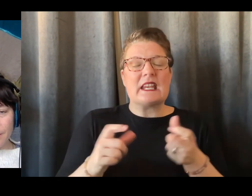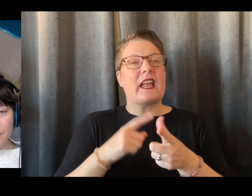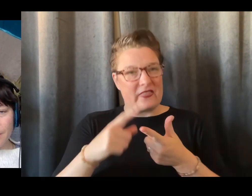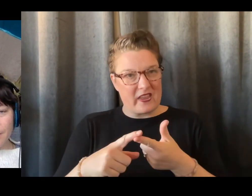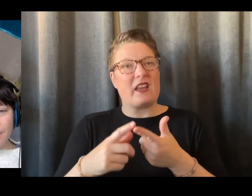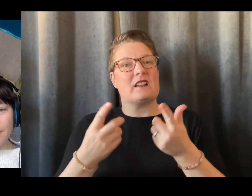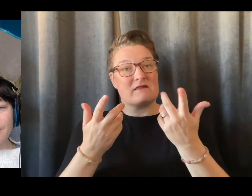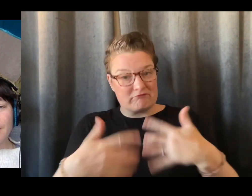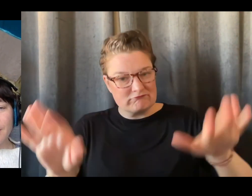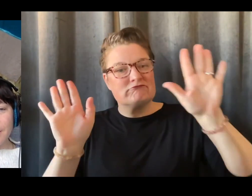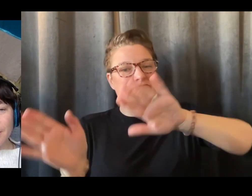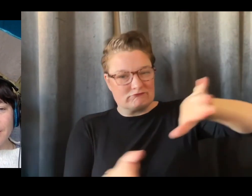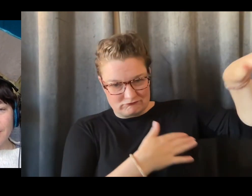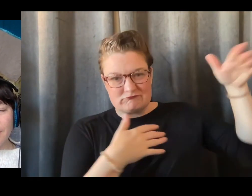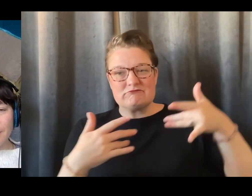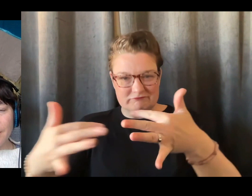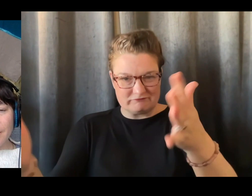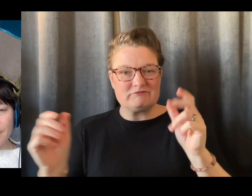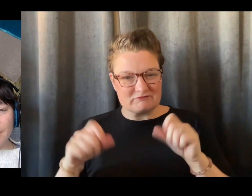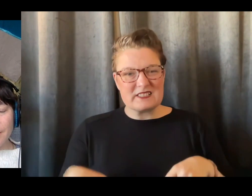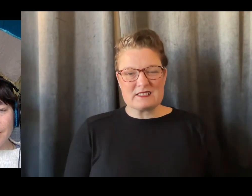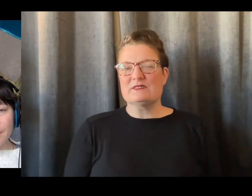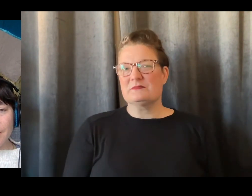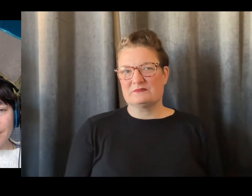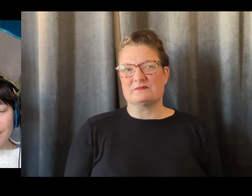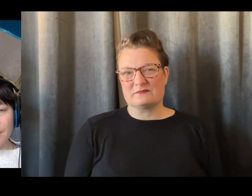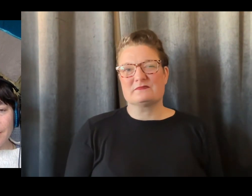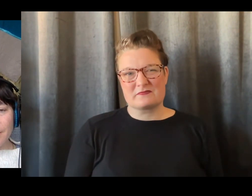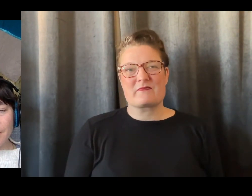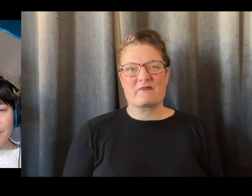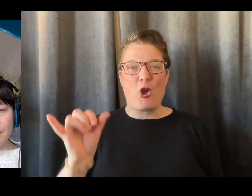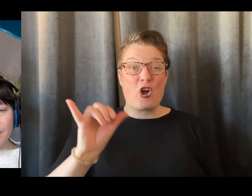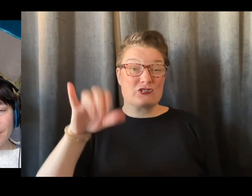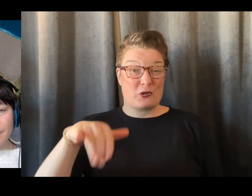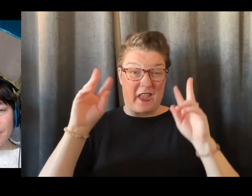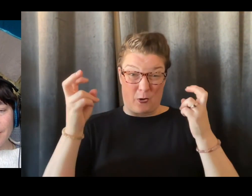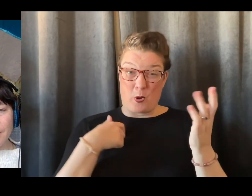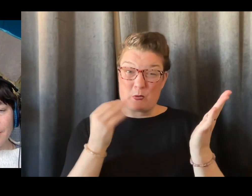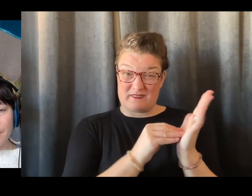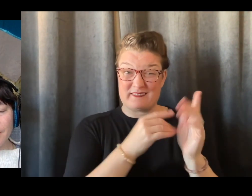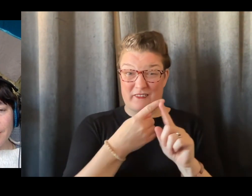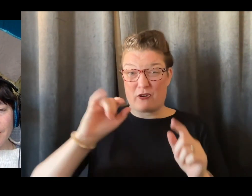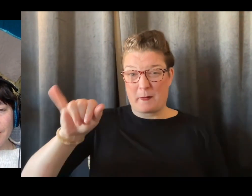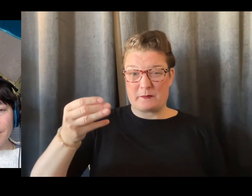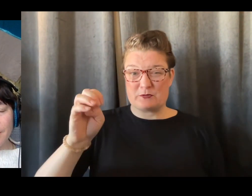Jna: Yeah, it's such a good, Also that James Baldwin quote I put in there about, it's something like if we can't face it, we can't change it